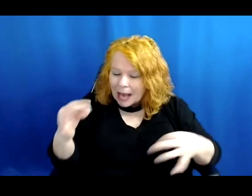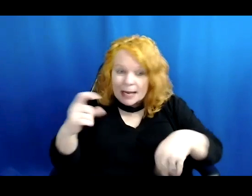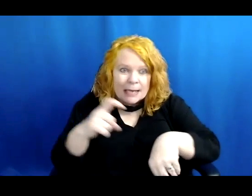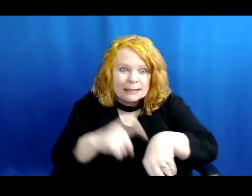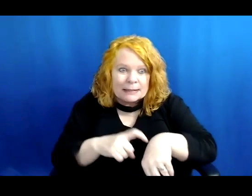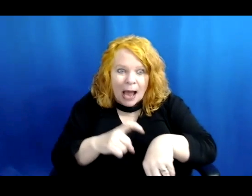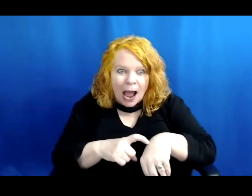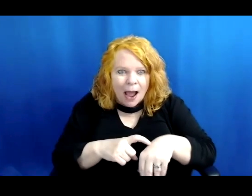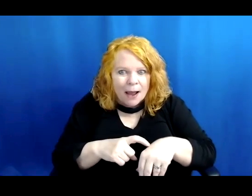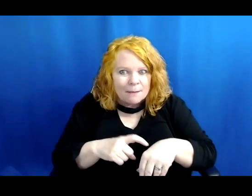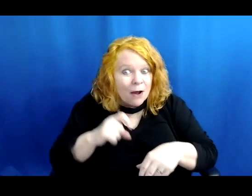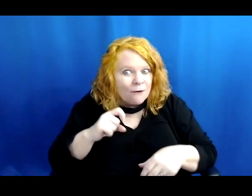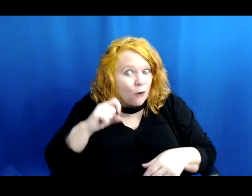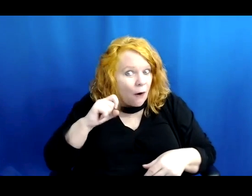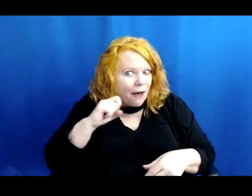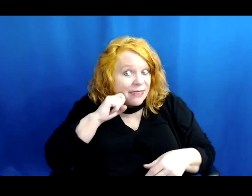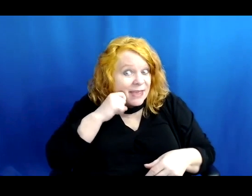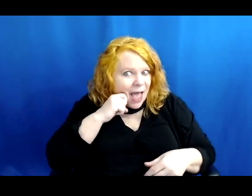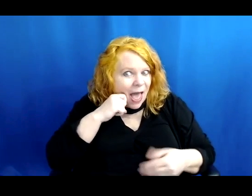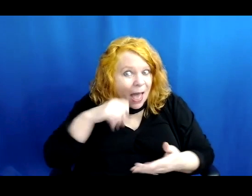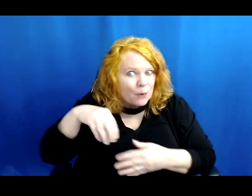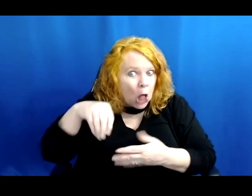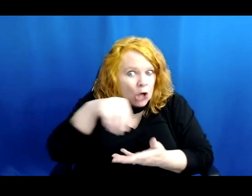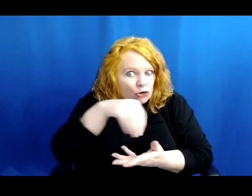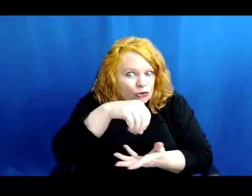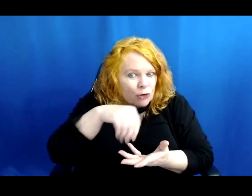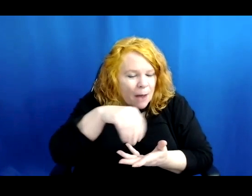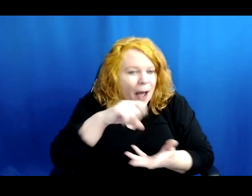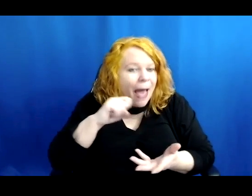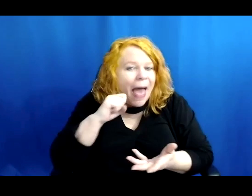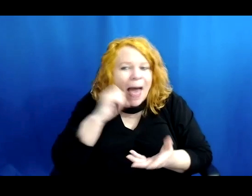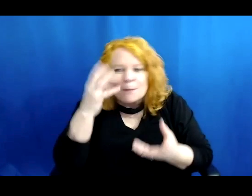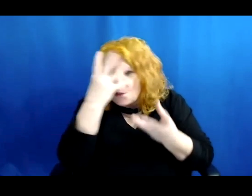crumble. Some apple with some beautifully crumbly yummy